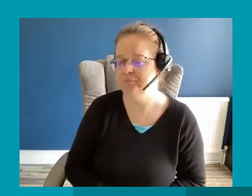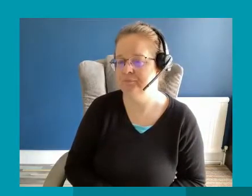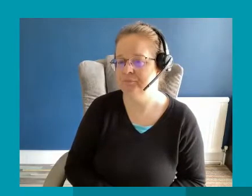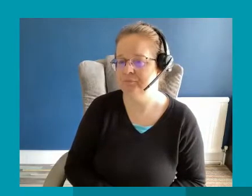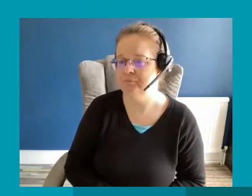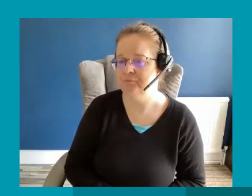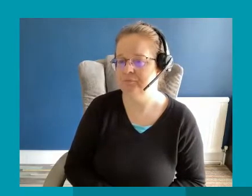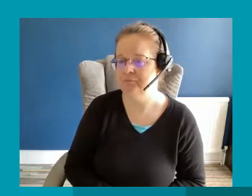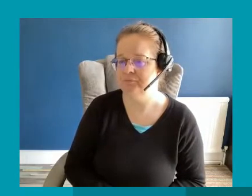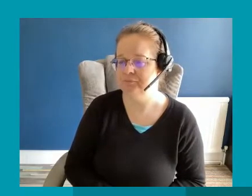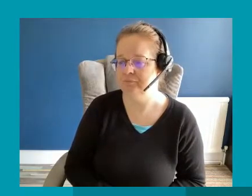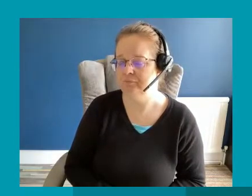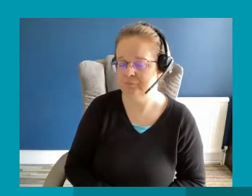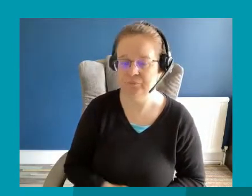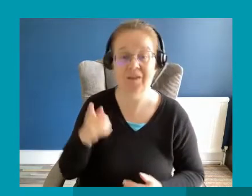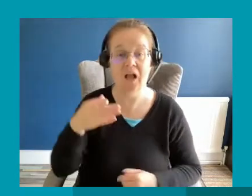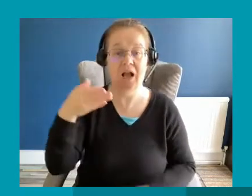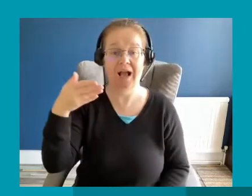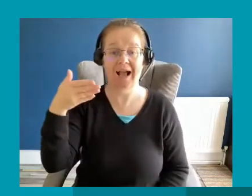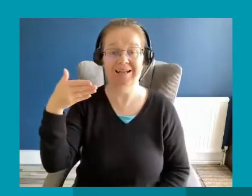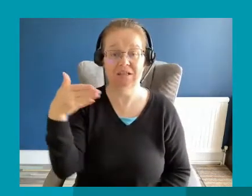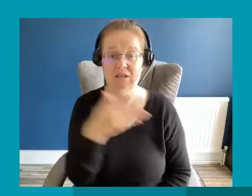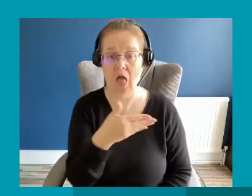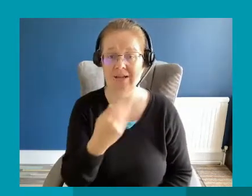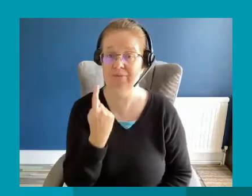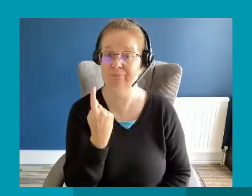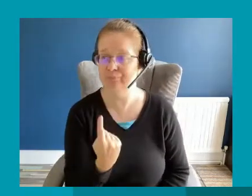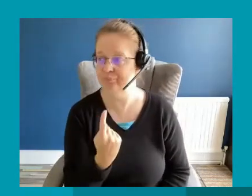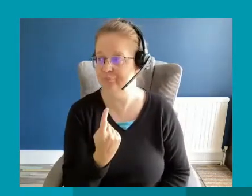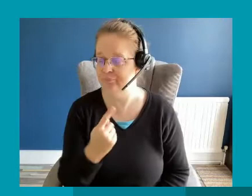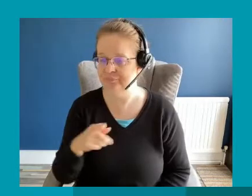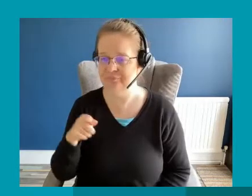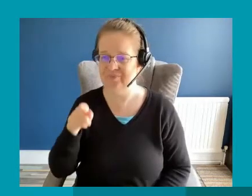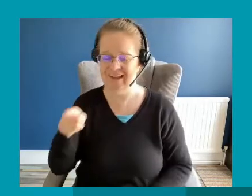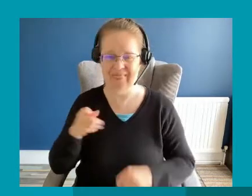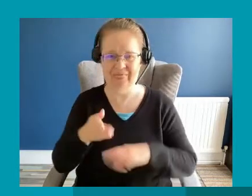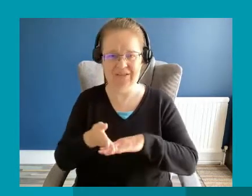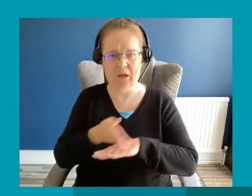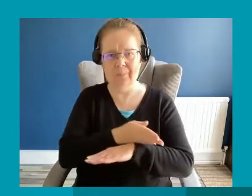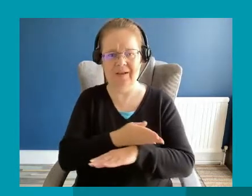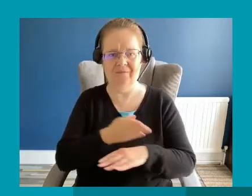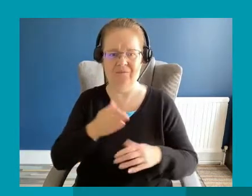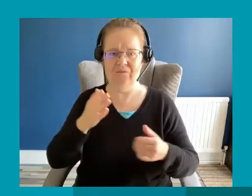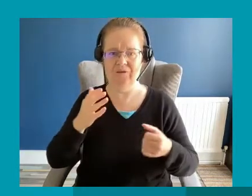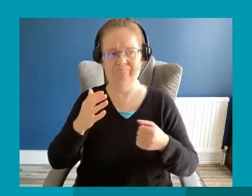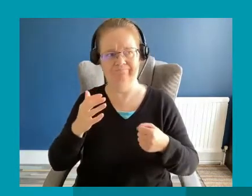Right, so slide one this is before you make the big decision. Should or shouldn't I?